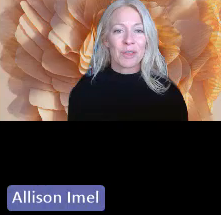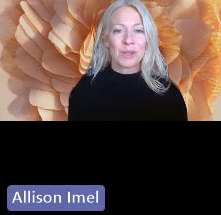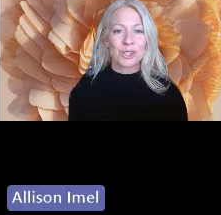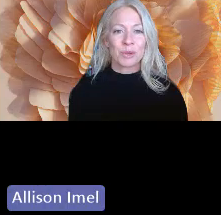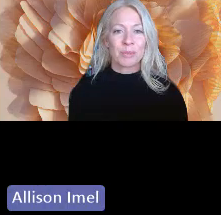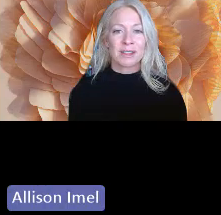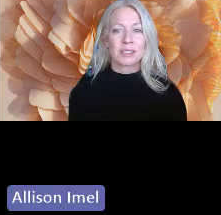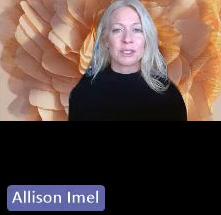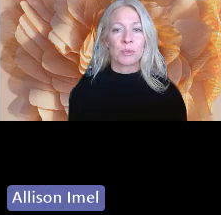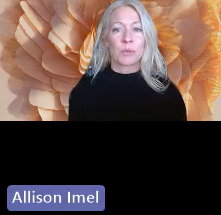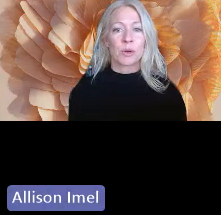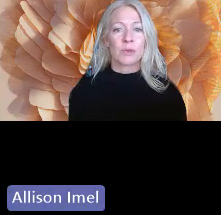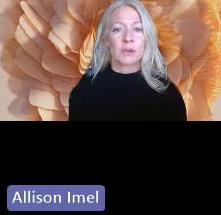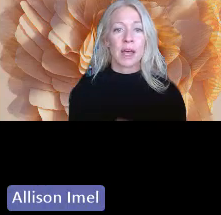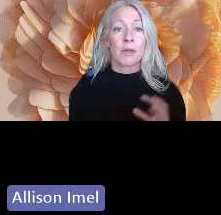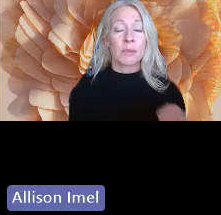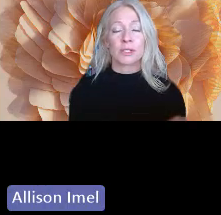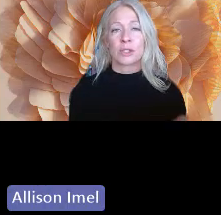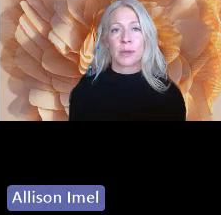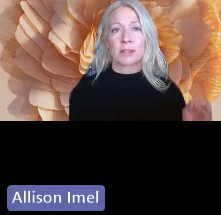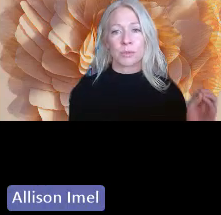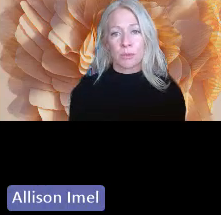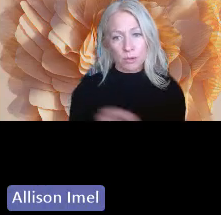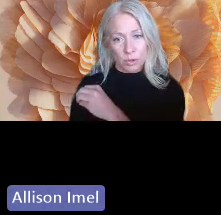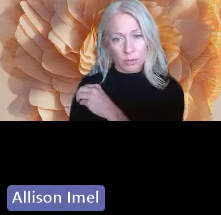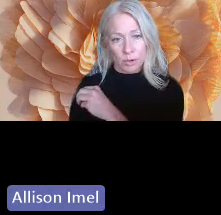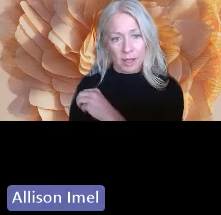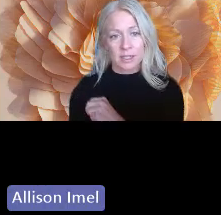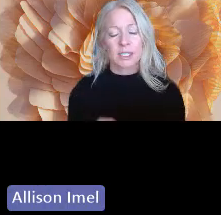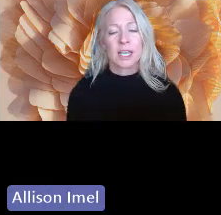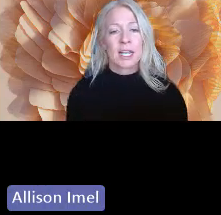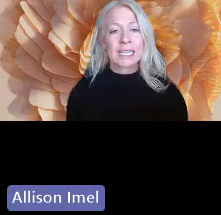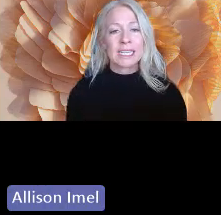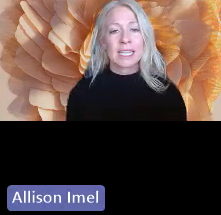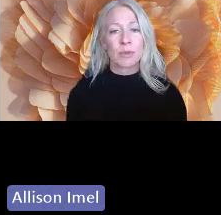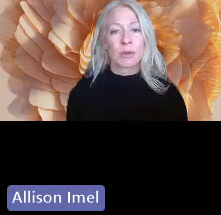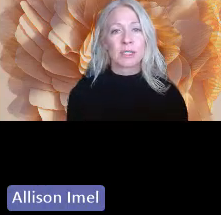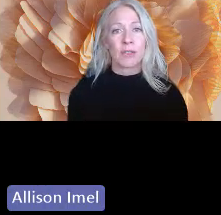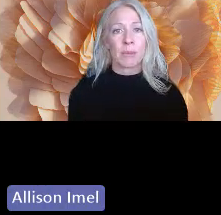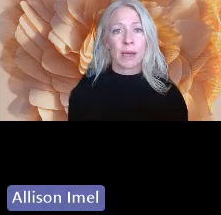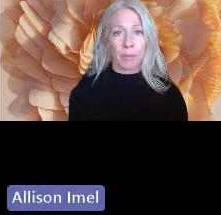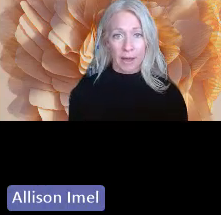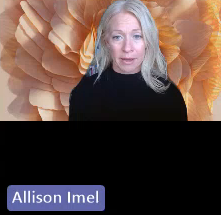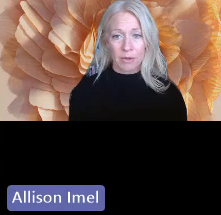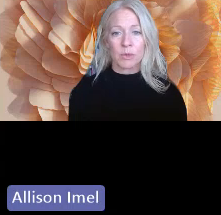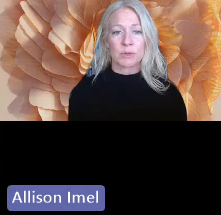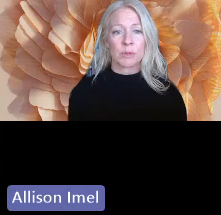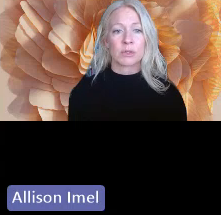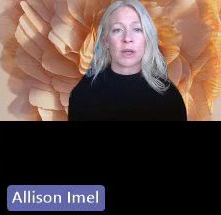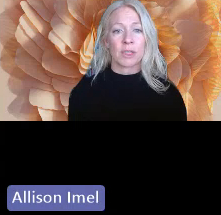Healthy blood sugar balances, promote healthy blood sugar balance promotes hormonal balance. Clean eating promotes a healthy microbiome which promotes